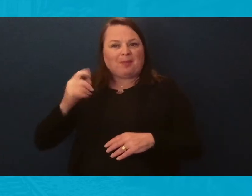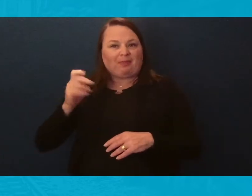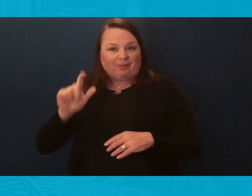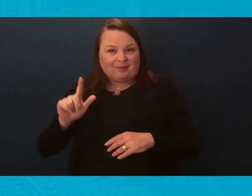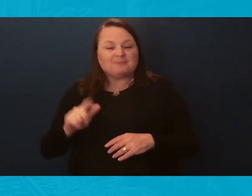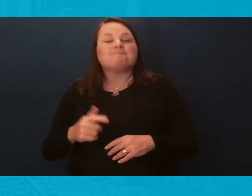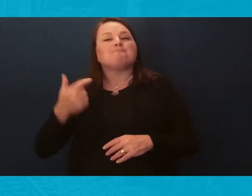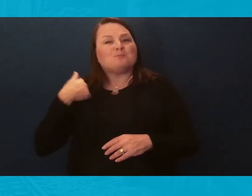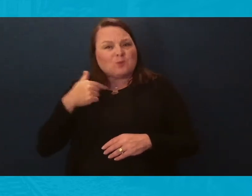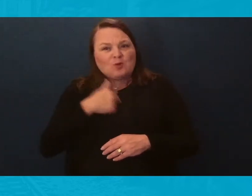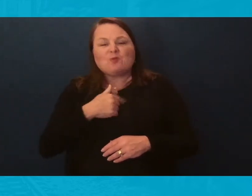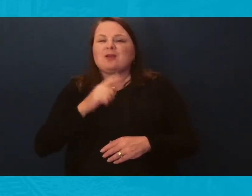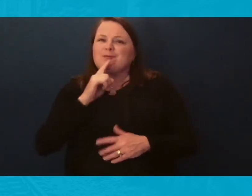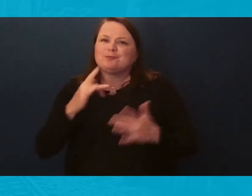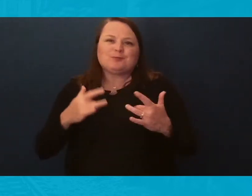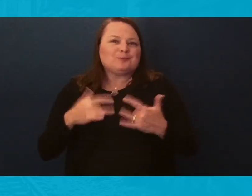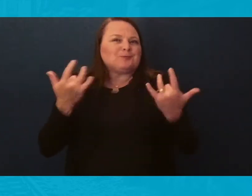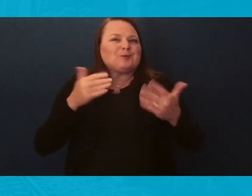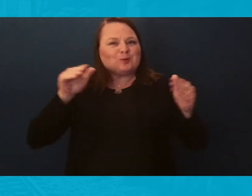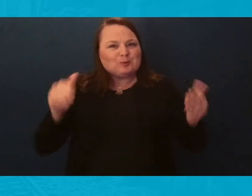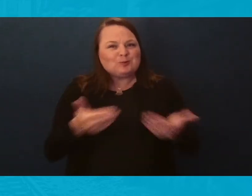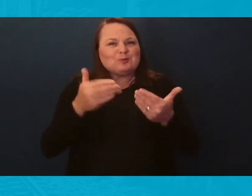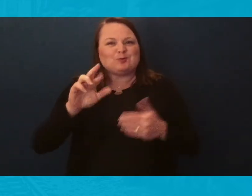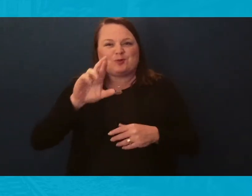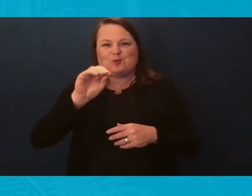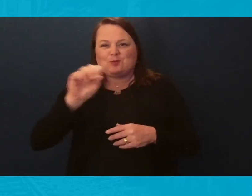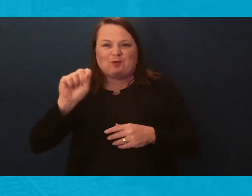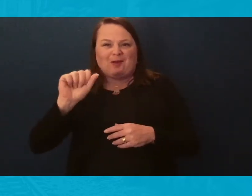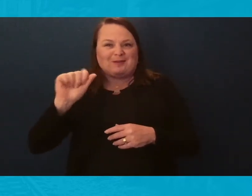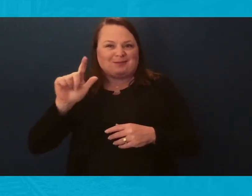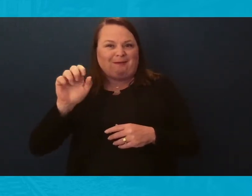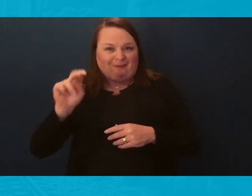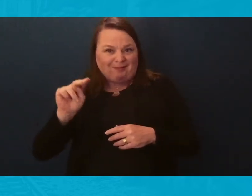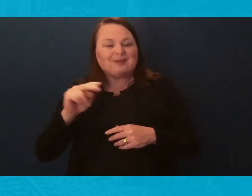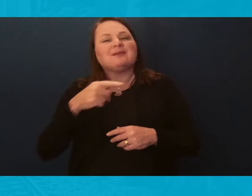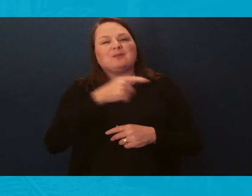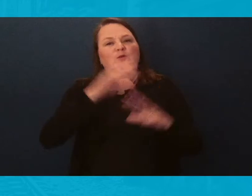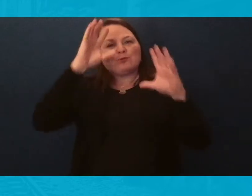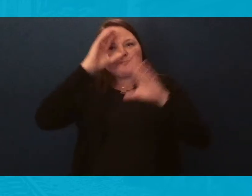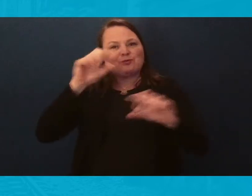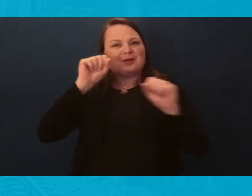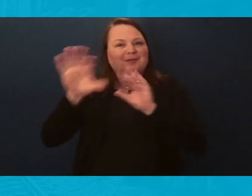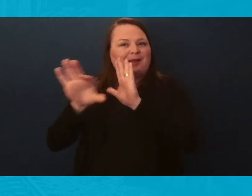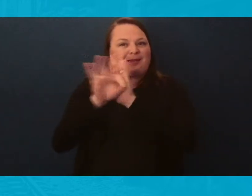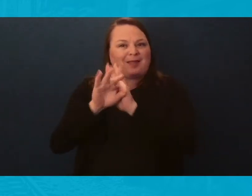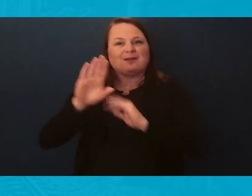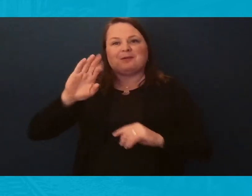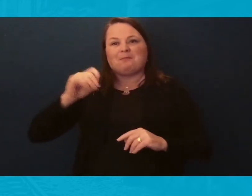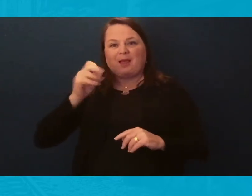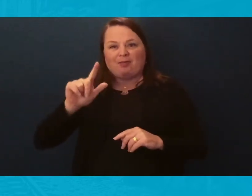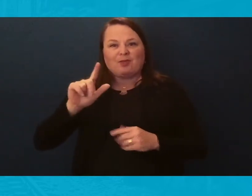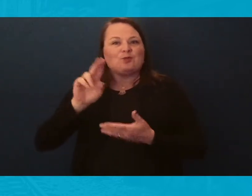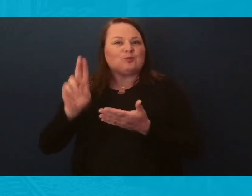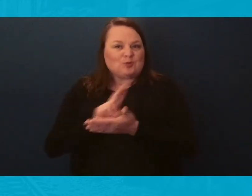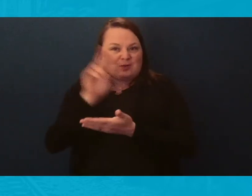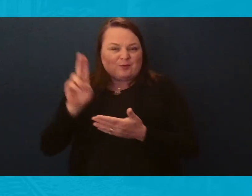it is a joy and honor to introduce you to Ross Allen, president-elect of Bethel University. Why Ross Allen?